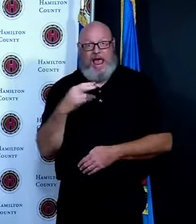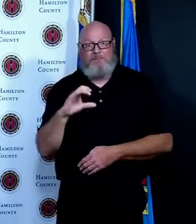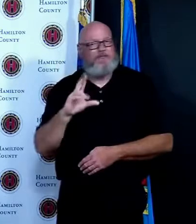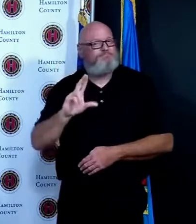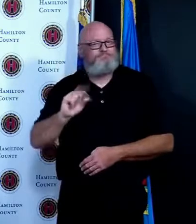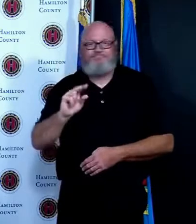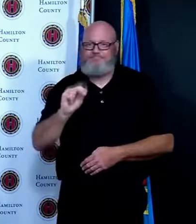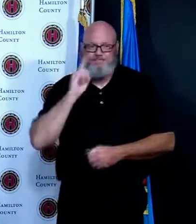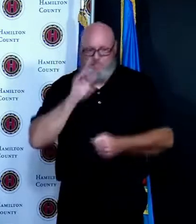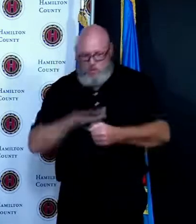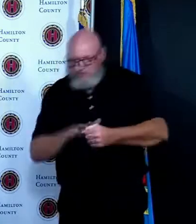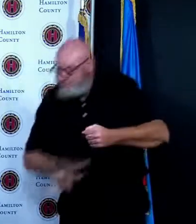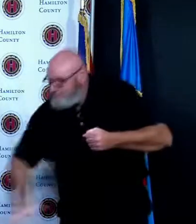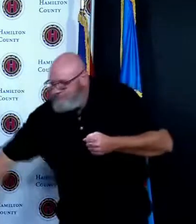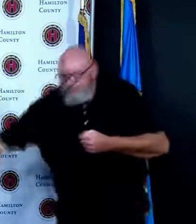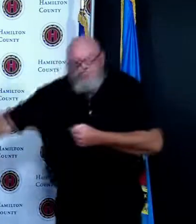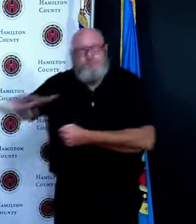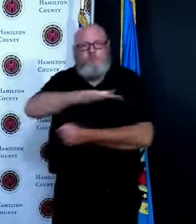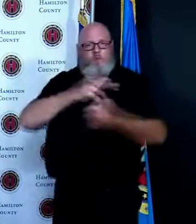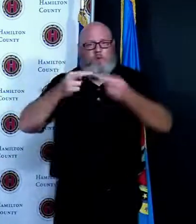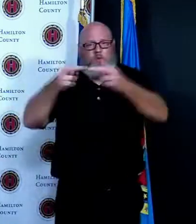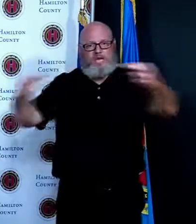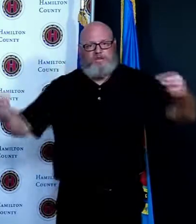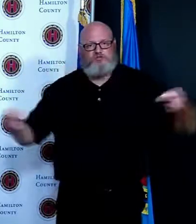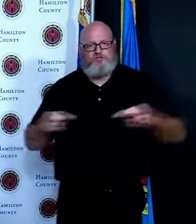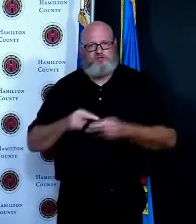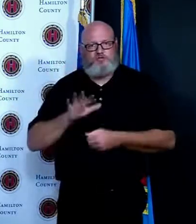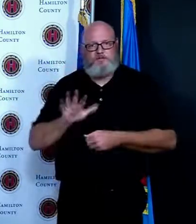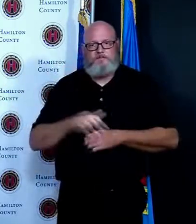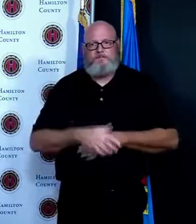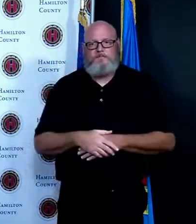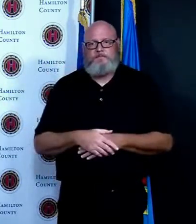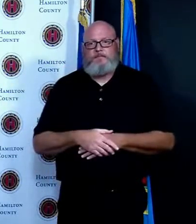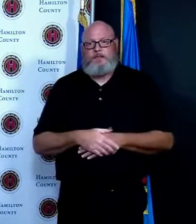it's very dramatic you can see it in the bottom right graph it just shoots straight